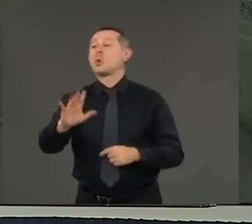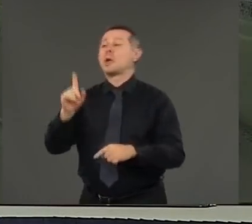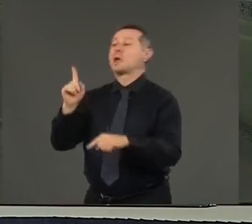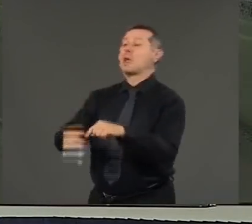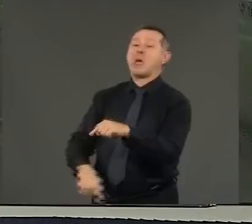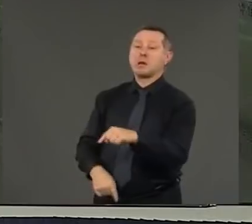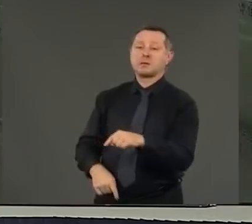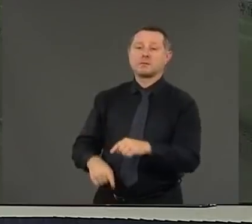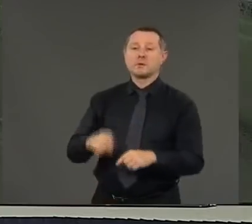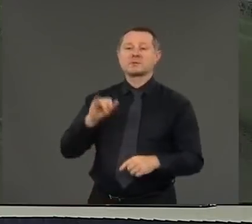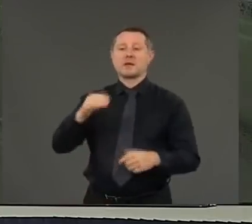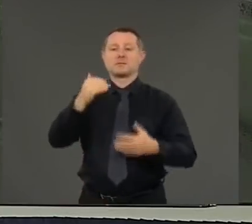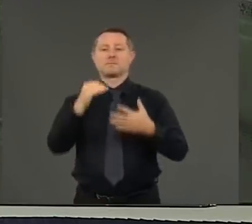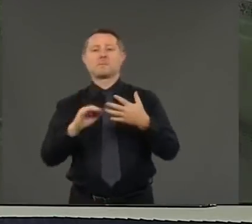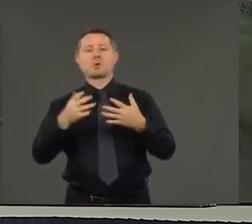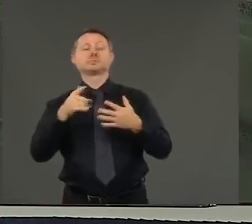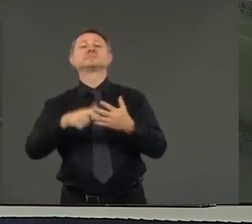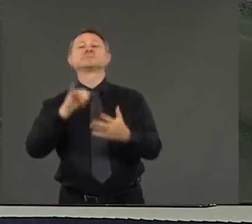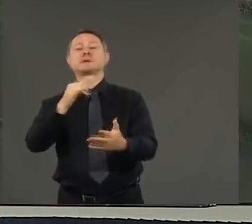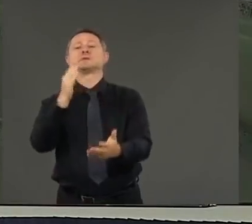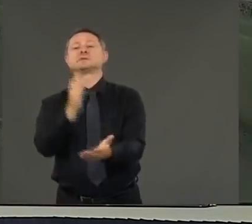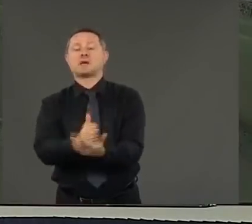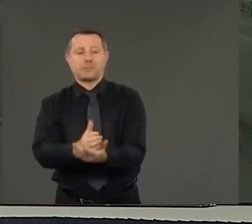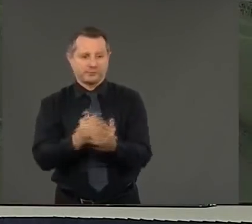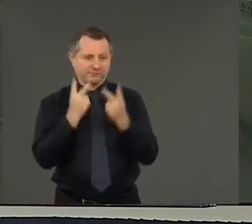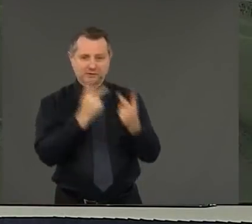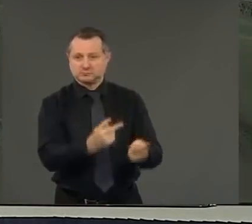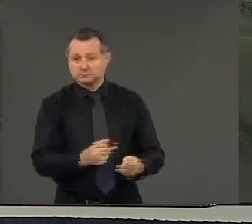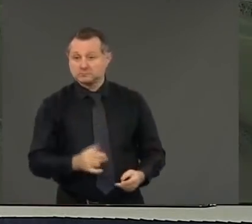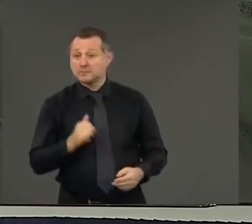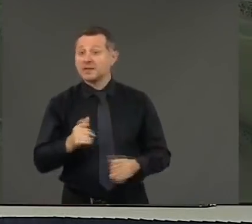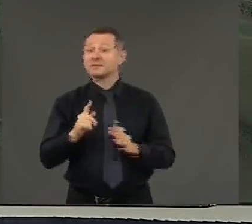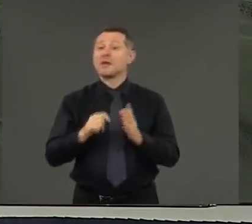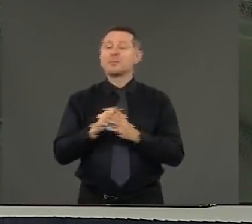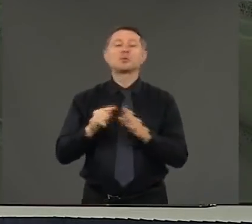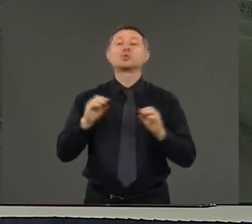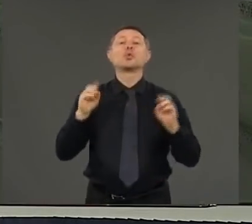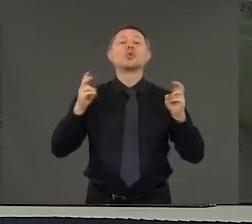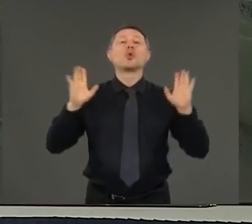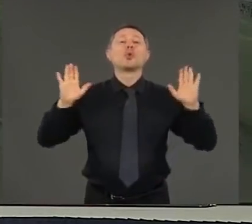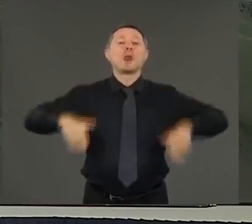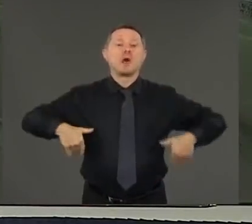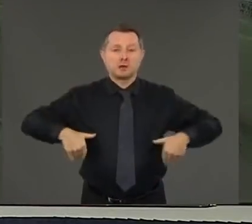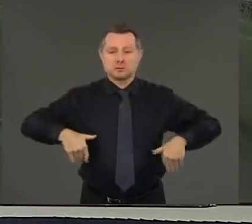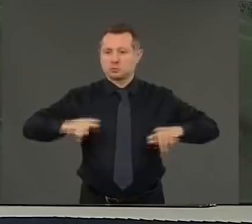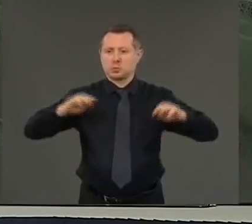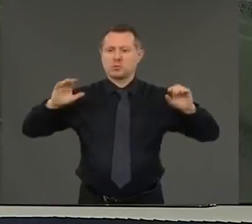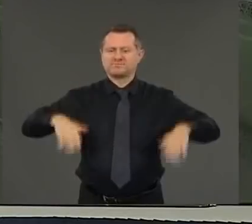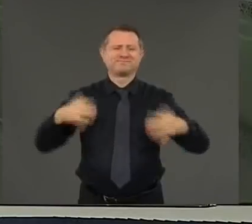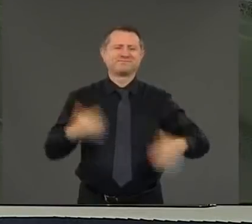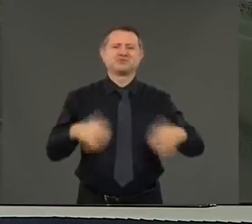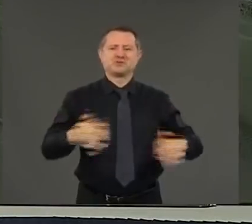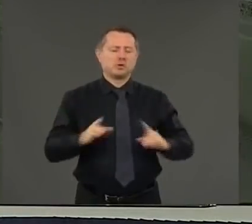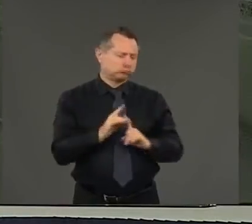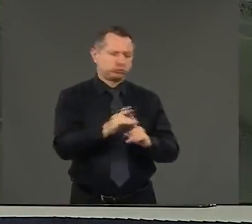VISITORS WERE NOT INITIALLY BARRED. VISITORS WERE BARRED ABOUT